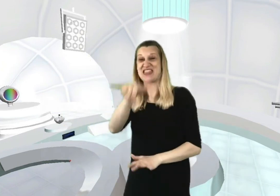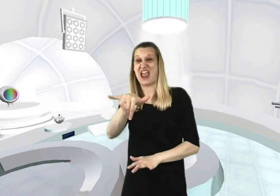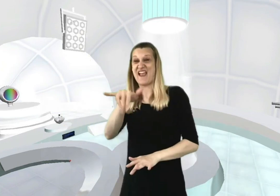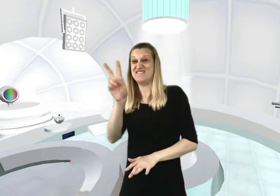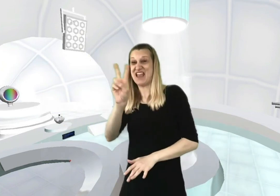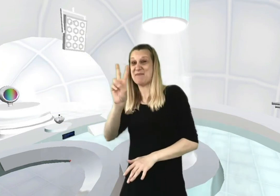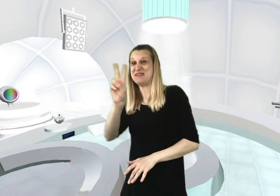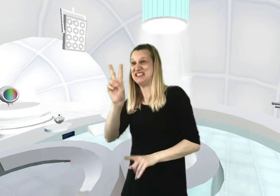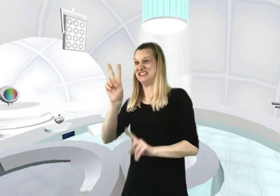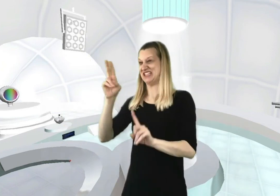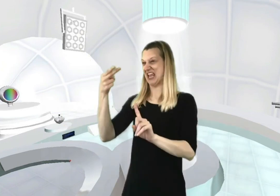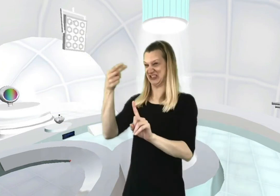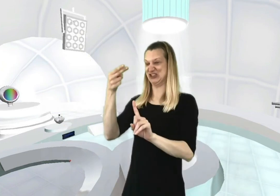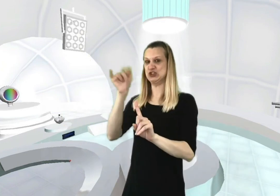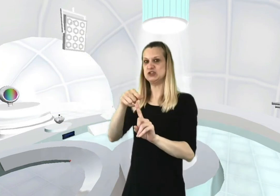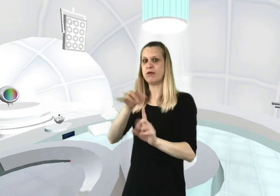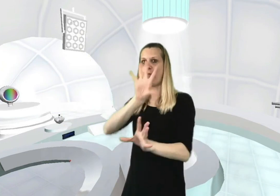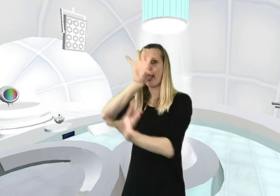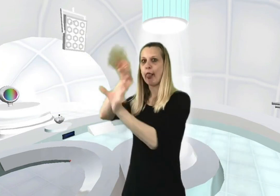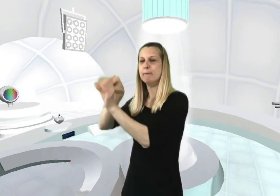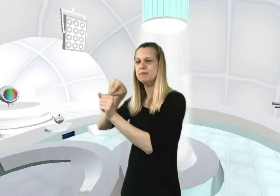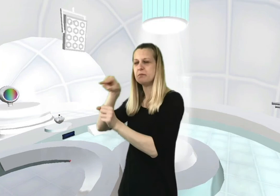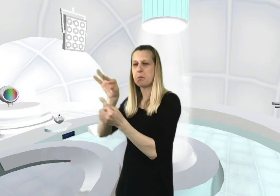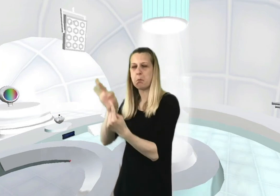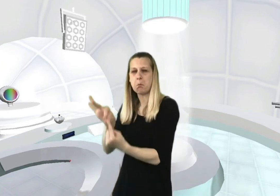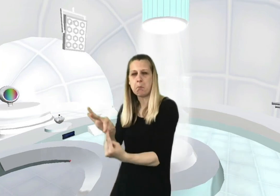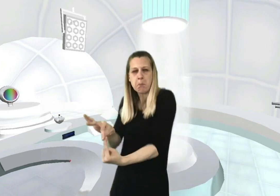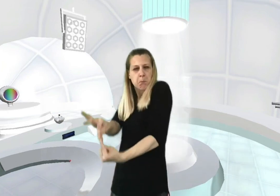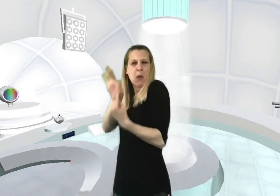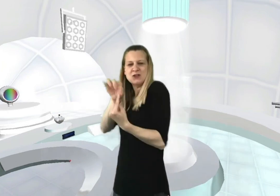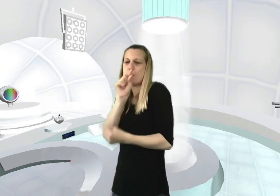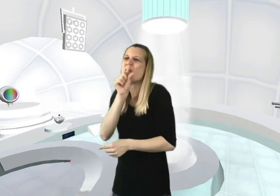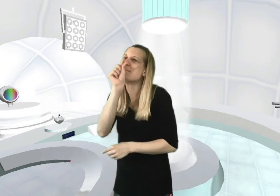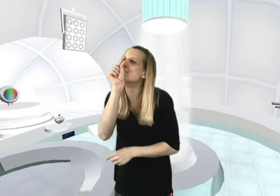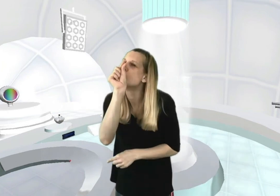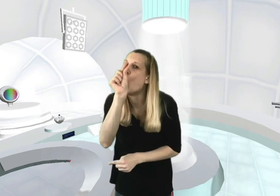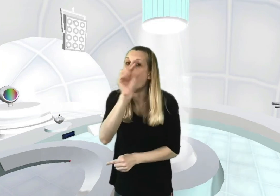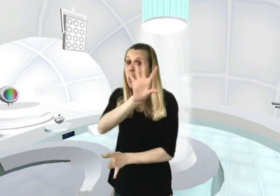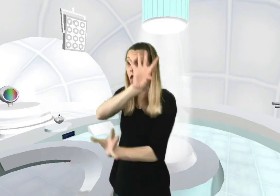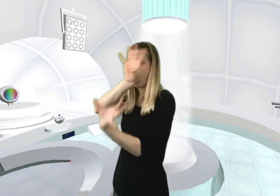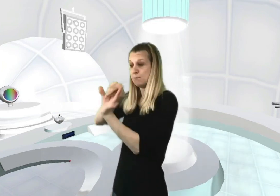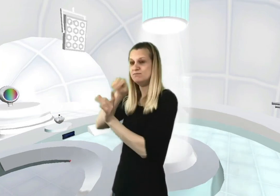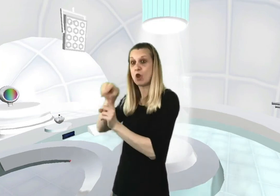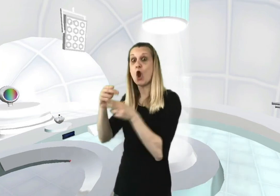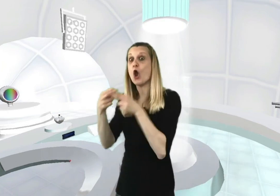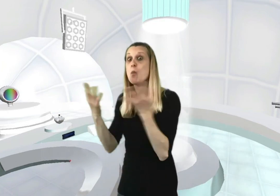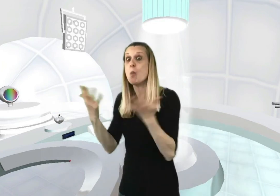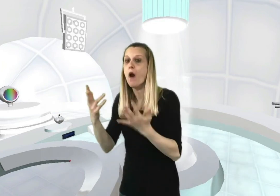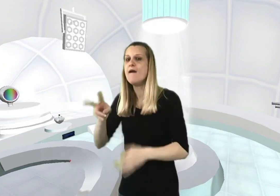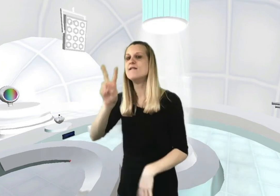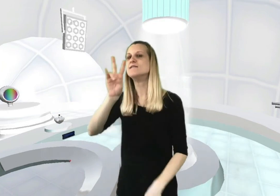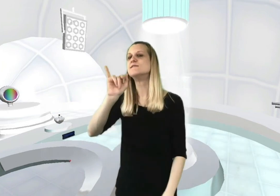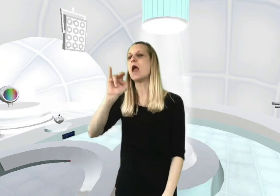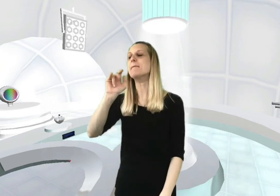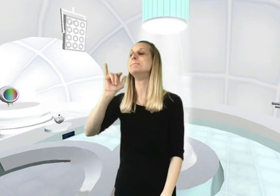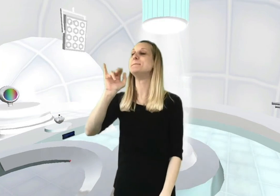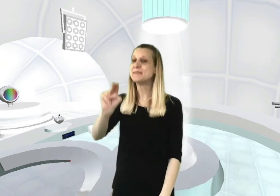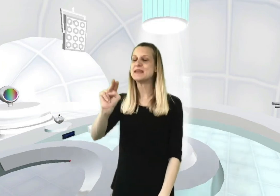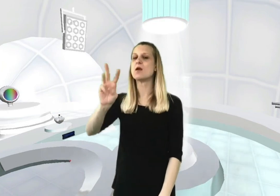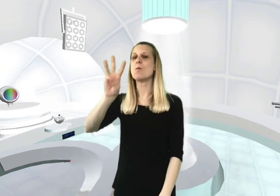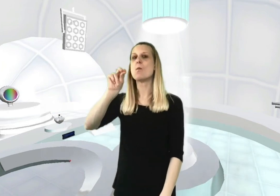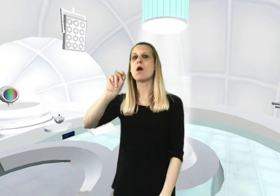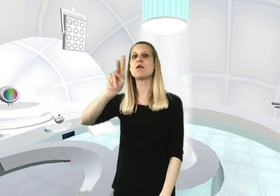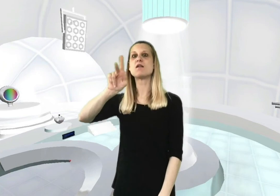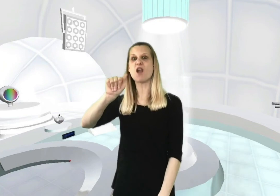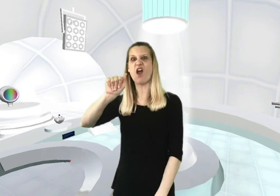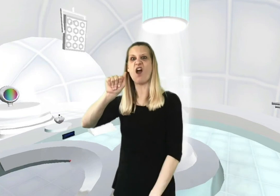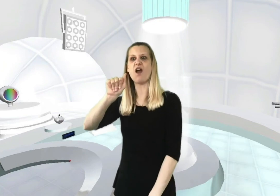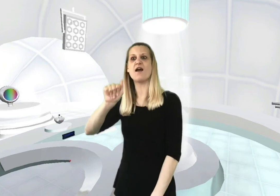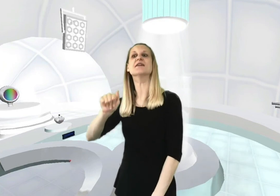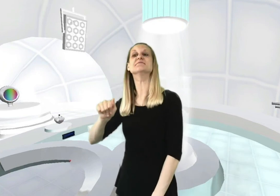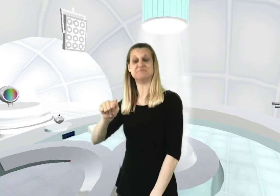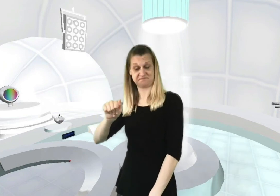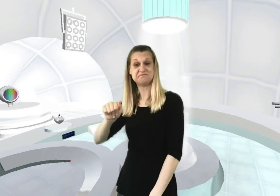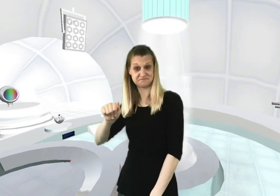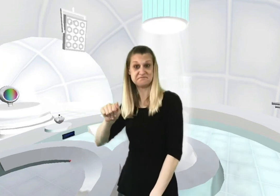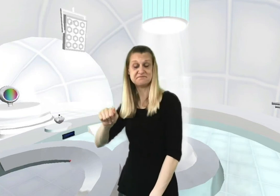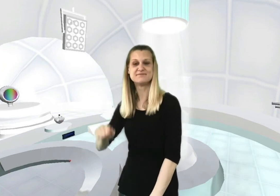But it does have in it a very small amount of the rarest and most magical vitamin of them all — vitamin Wonka."